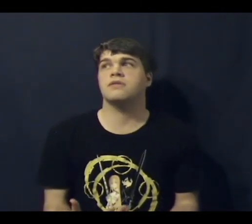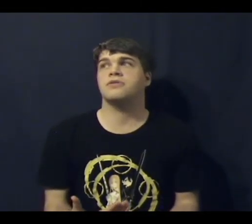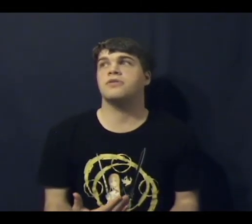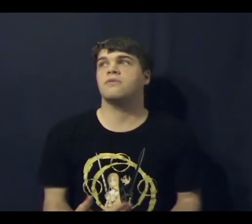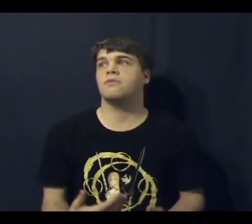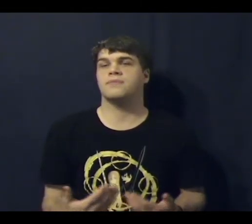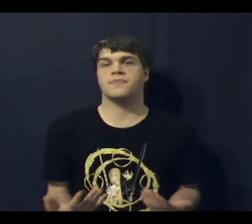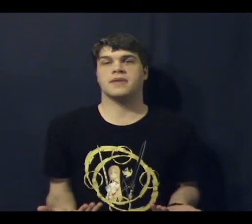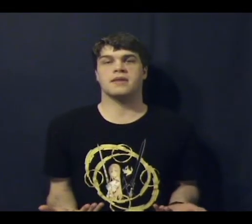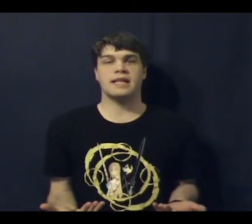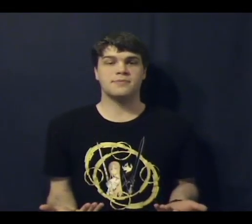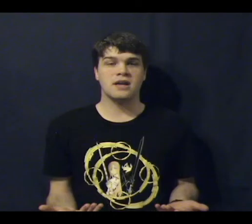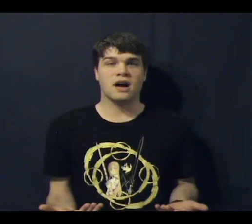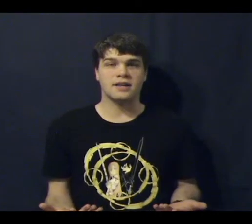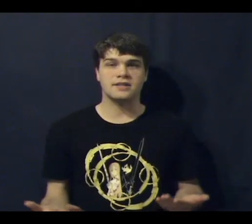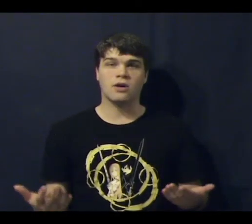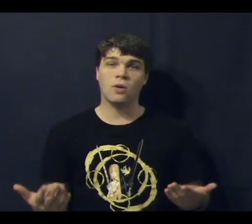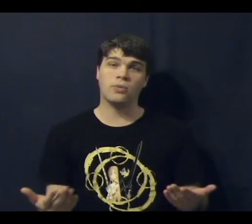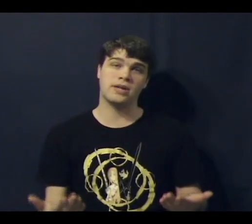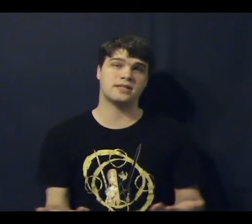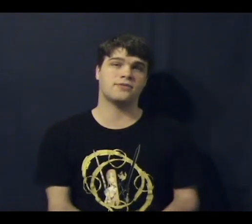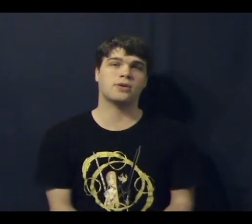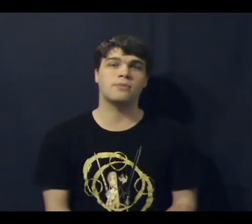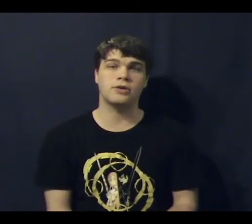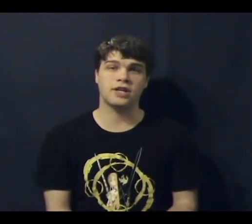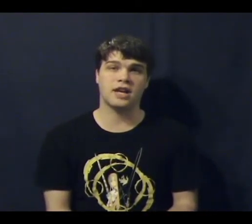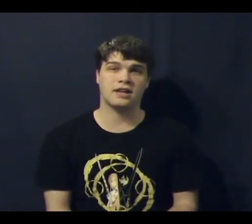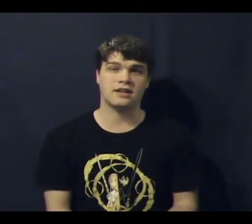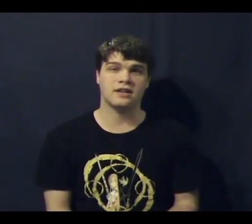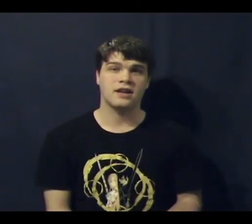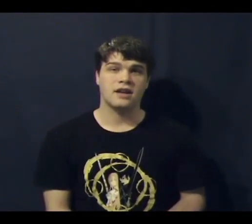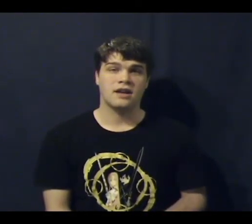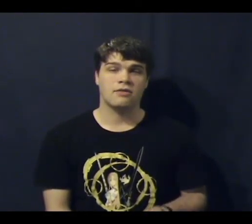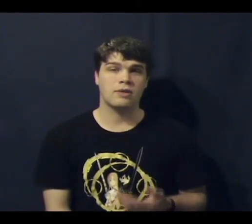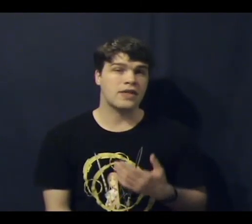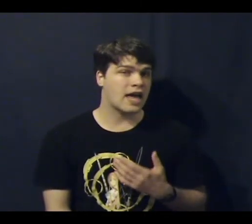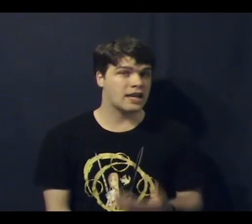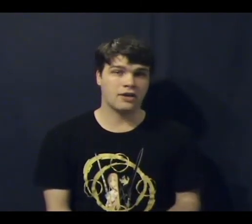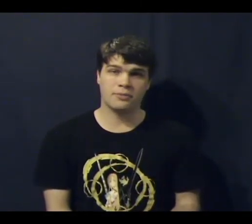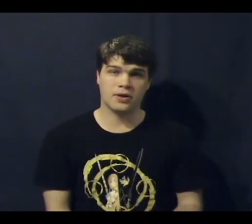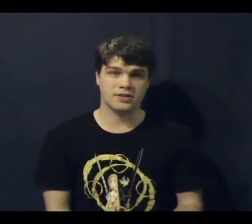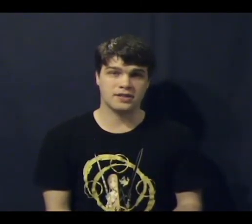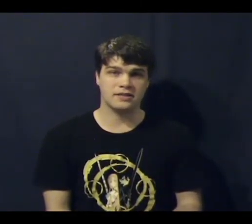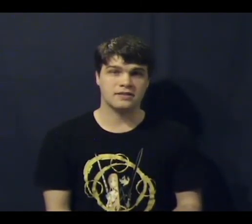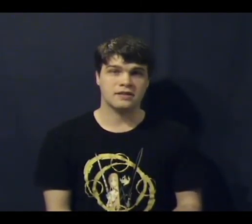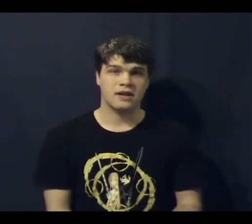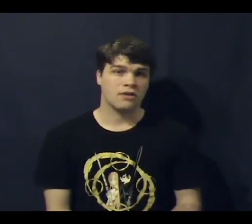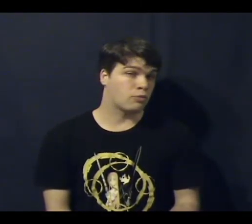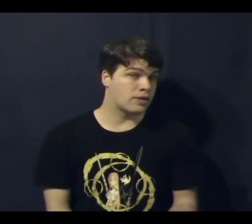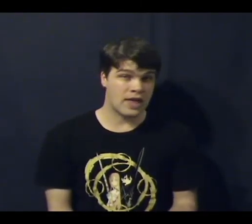'Cause, let's be honest, the whole reason for communicating with any other person with